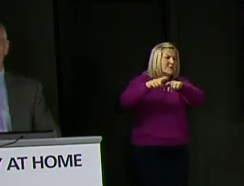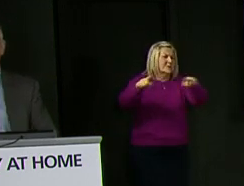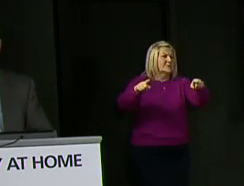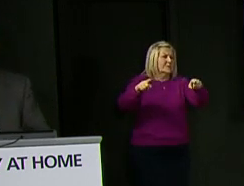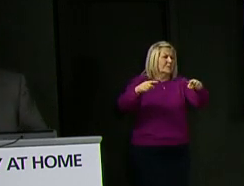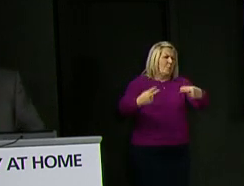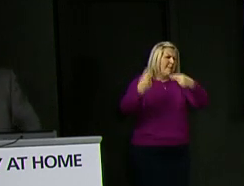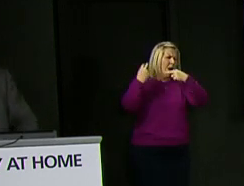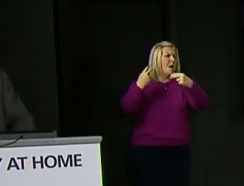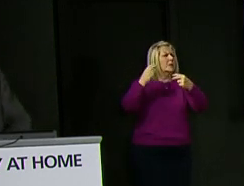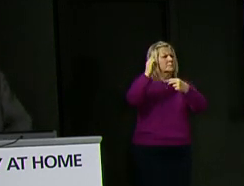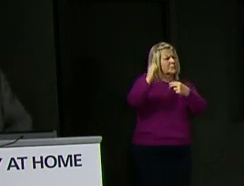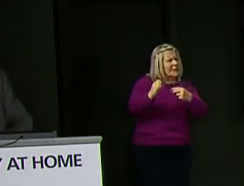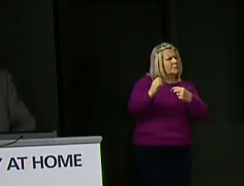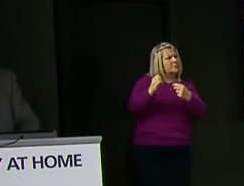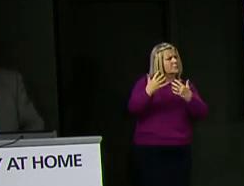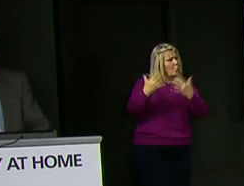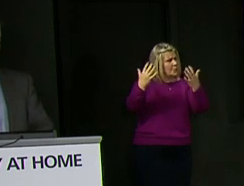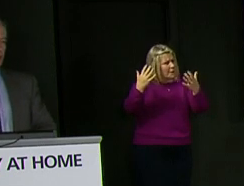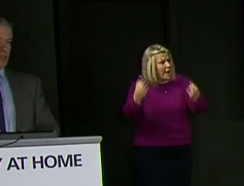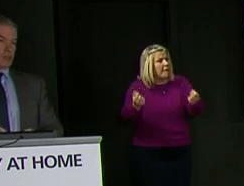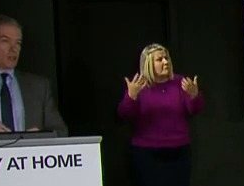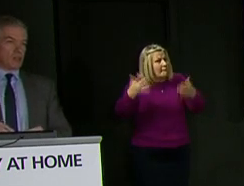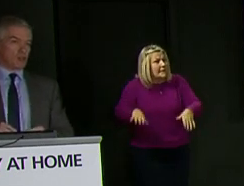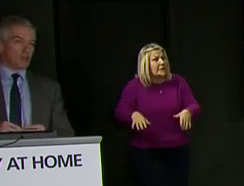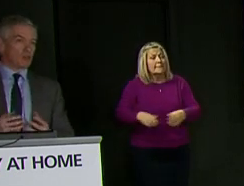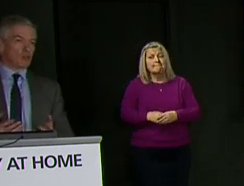what proportion of the population will have had the virus.